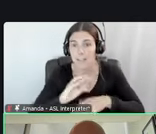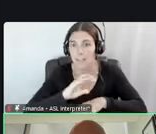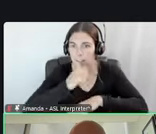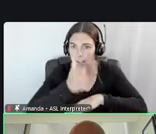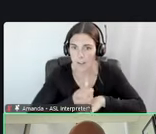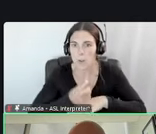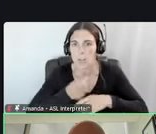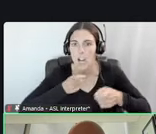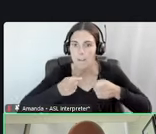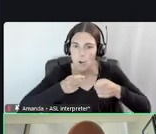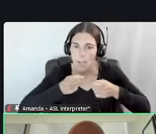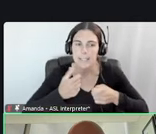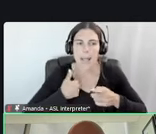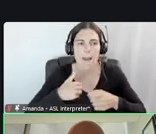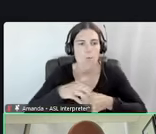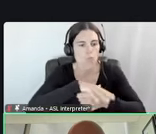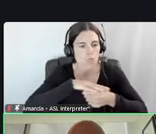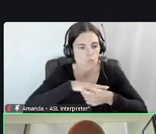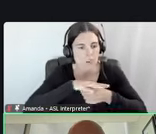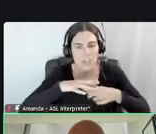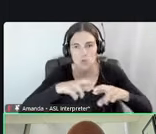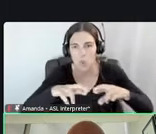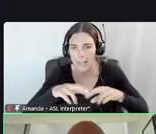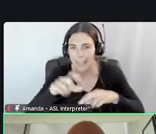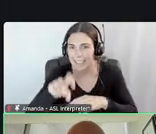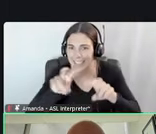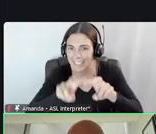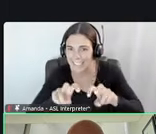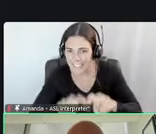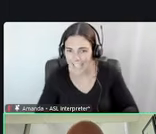conducting regional needs assessments, and eventually onboarding a diverse network of